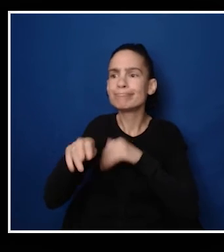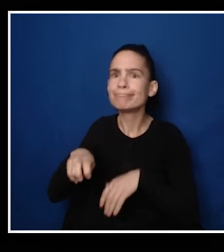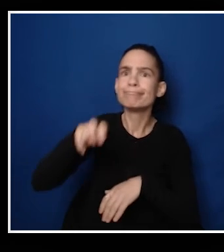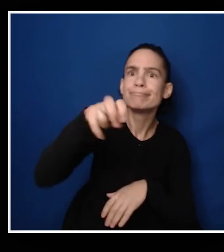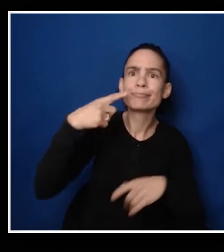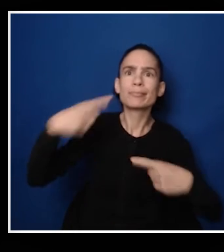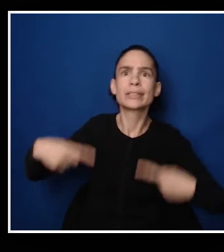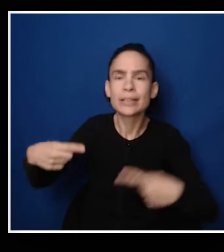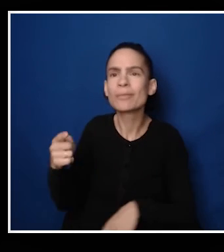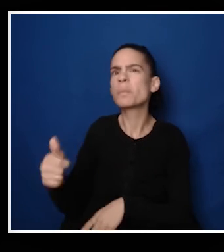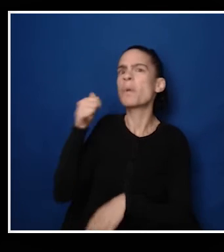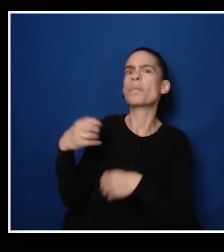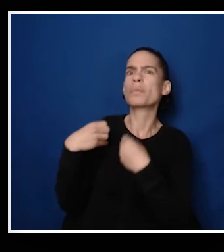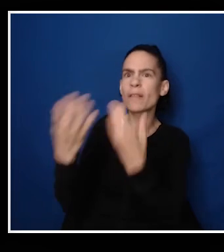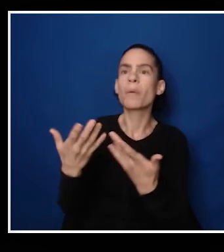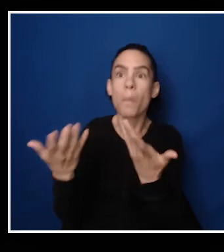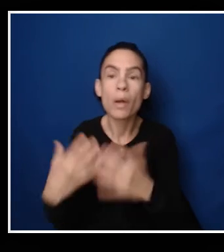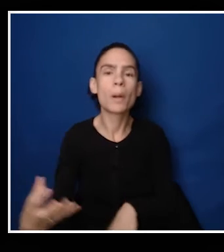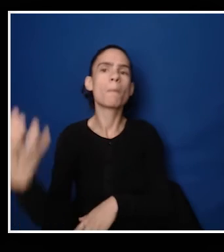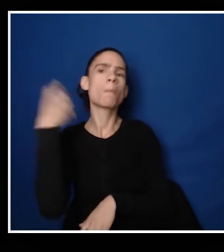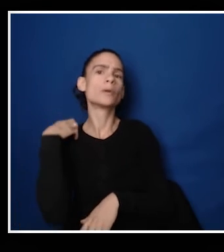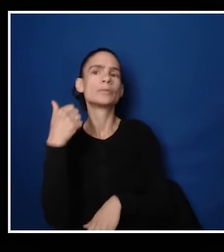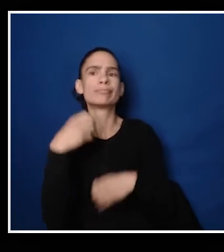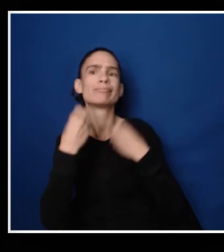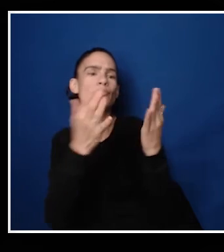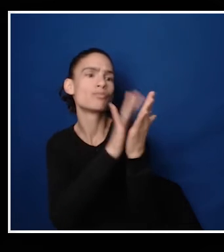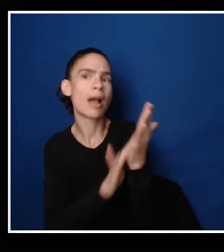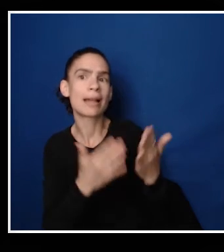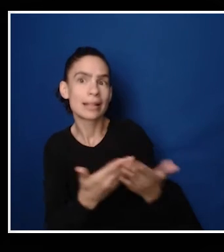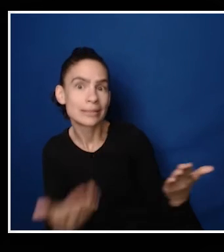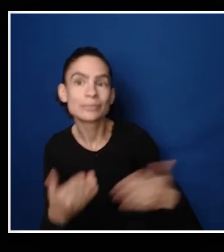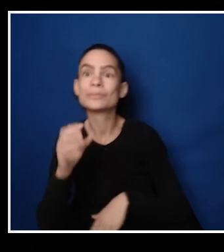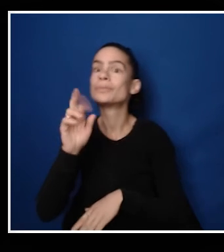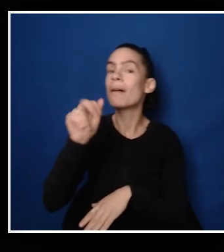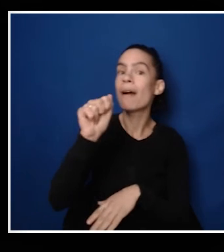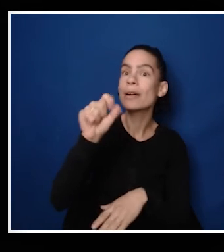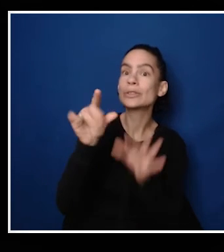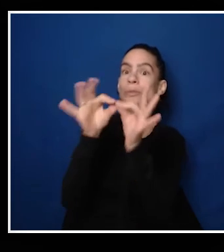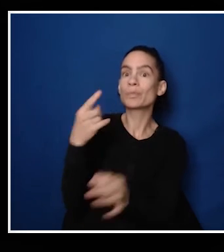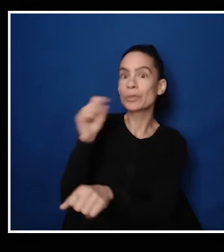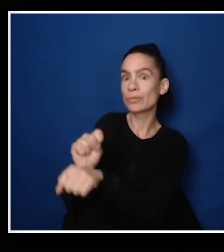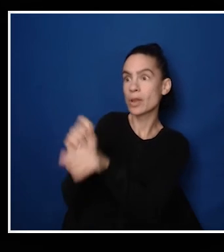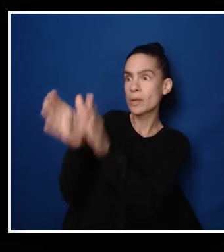maybe a building does not have an accessible entrance and refuses to provide one, or an employer refuses to provide Braille materials